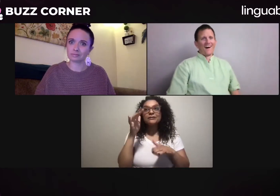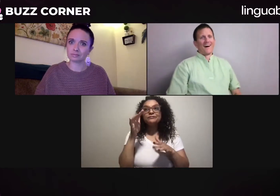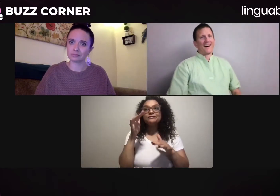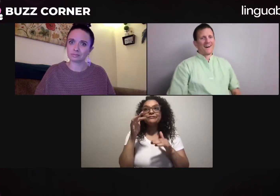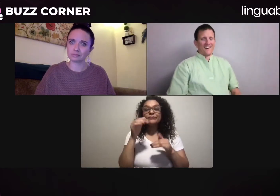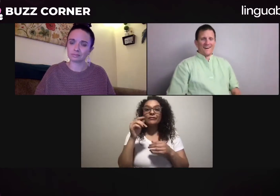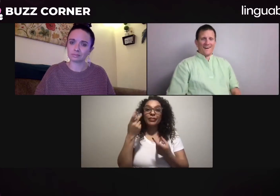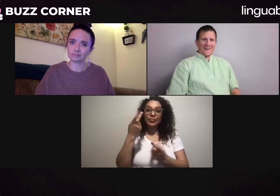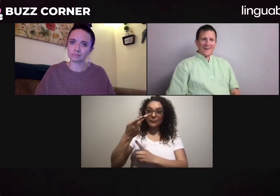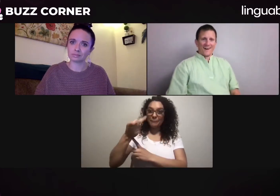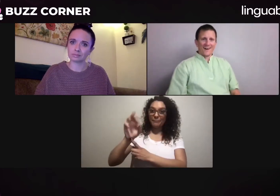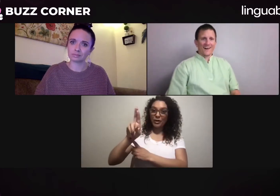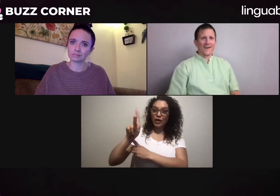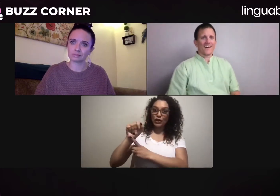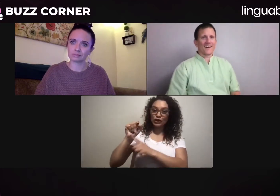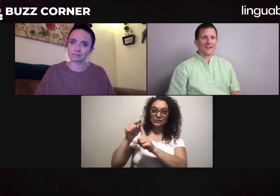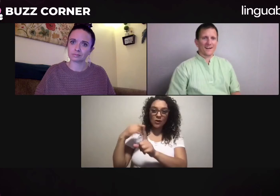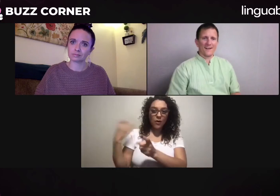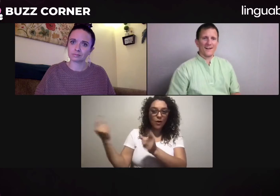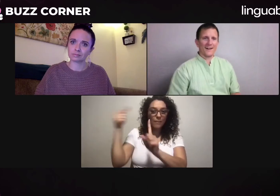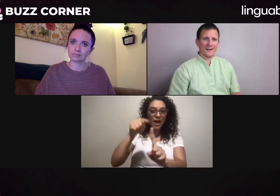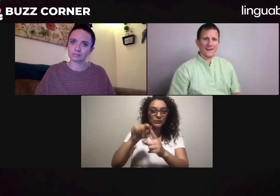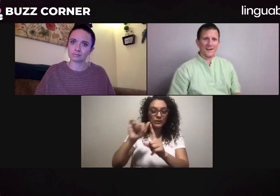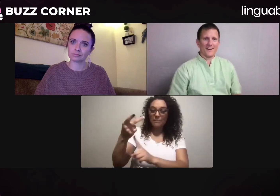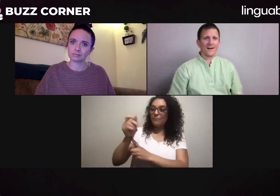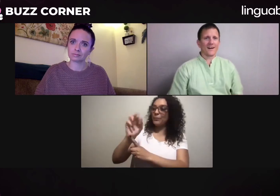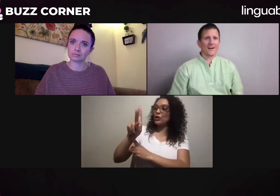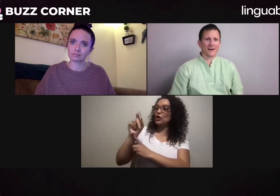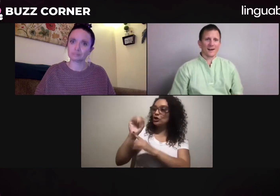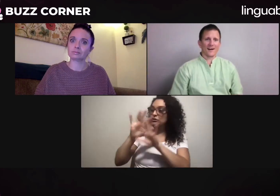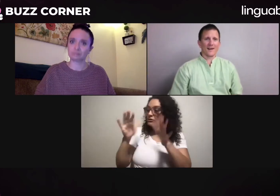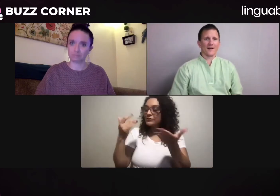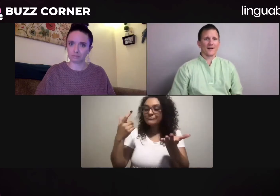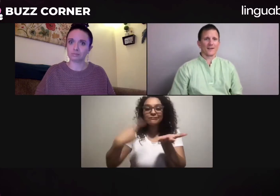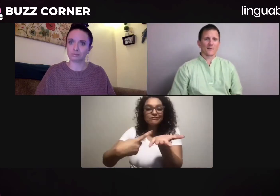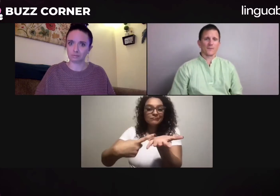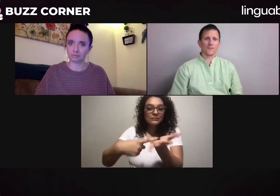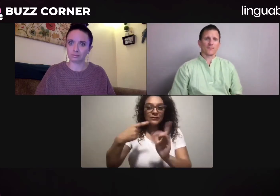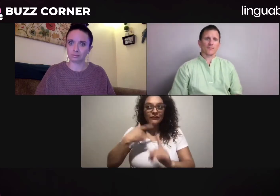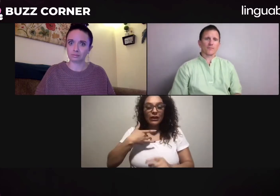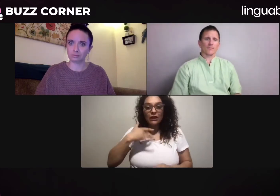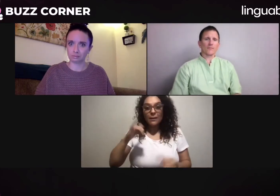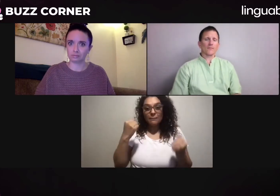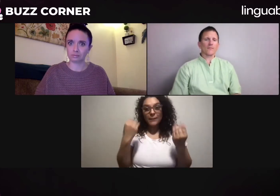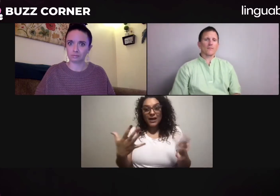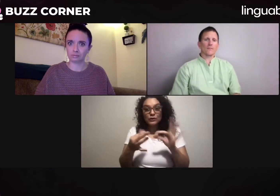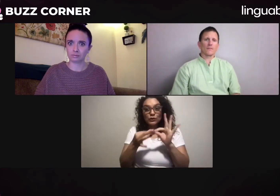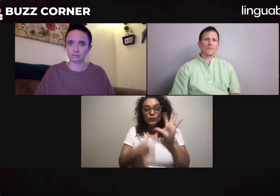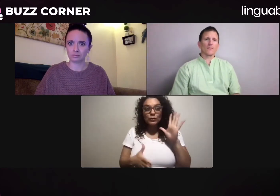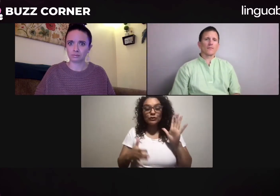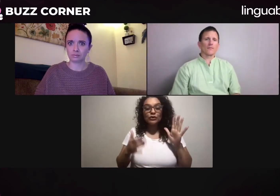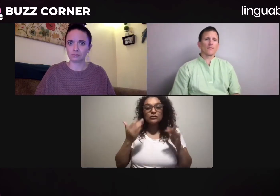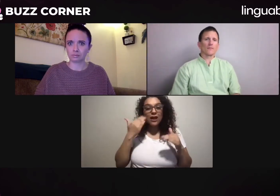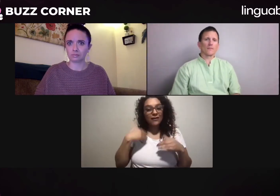You know, I just feel like the perks. I want to go back to the perks, Right. The benefits of being an interpreter.